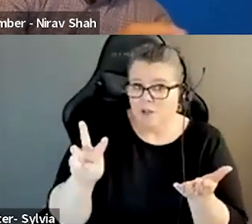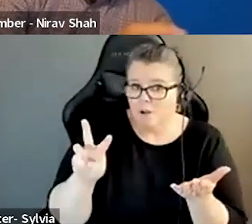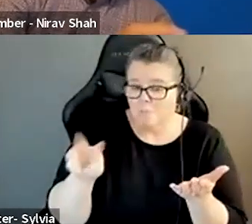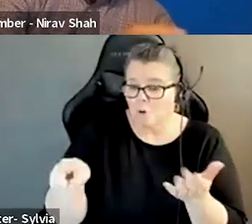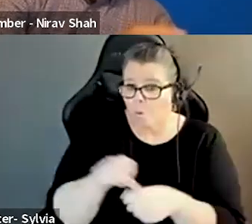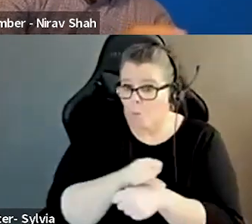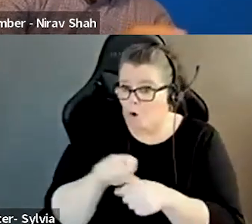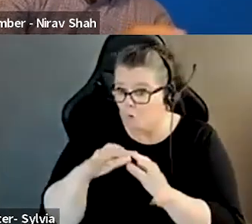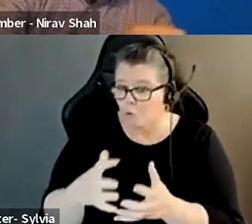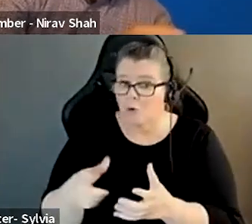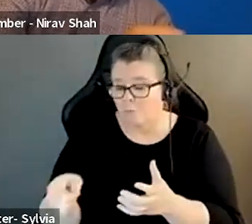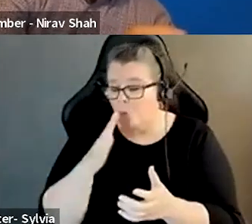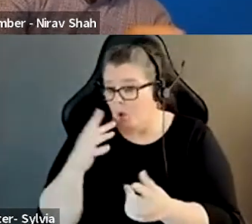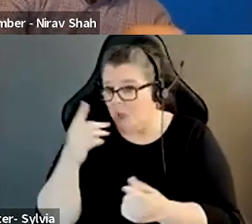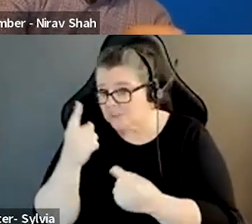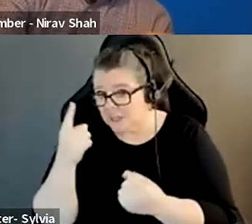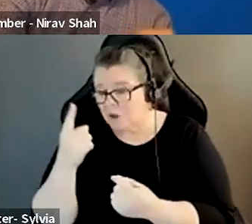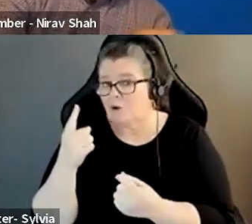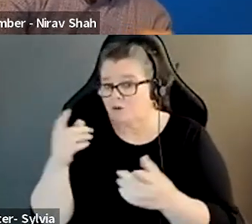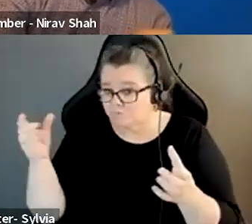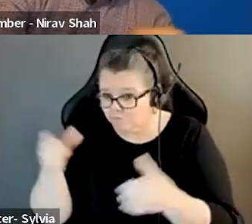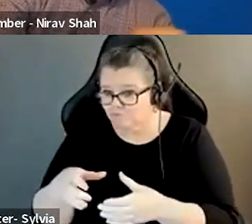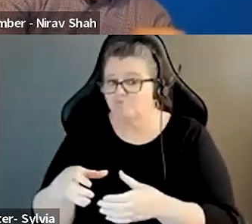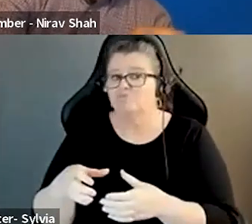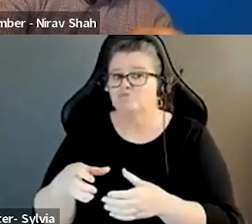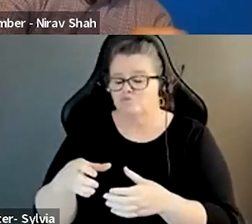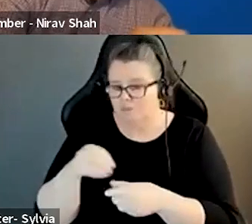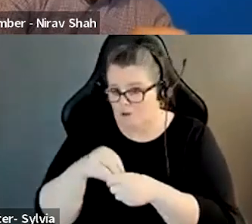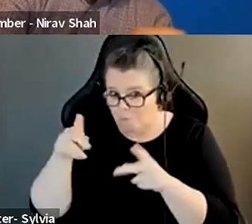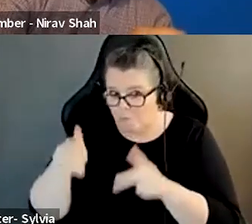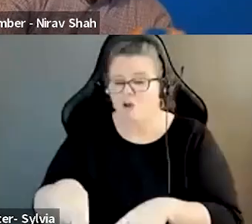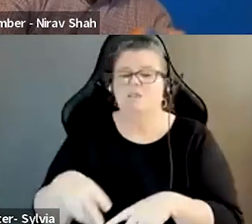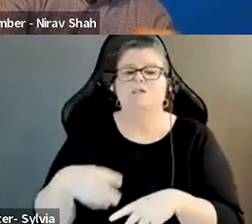So look -- let's have some in -- follow-up discussions about whether